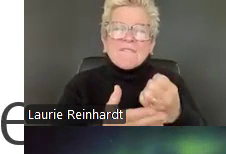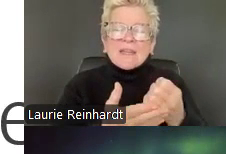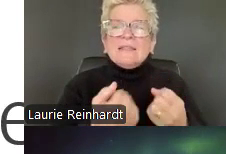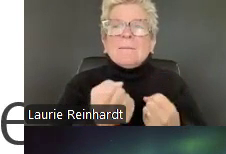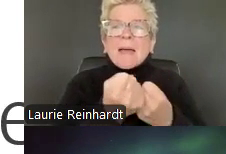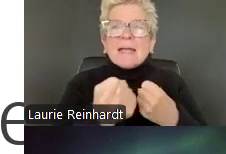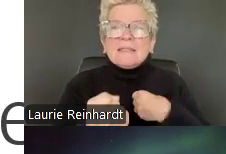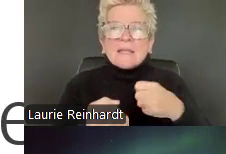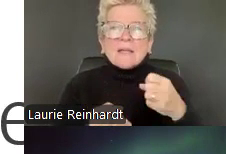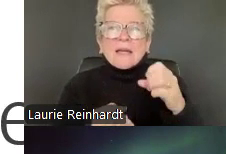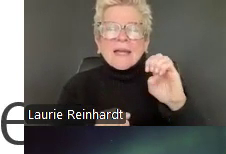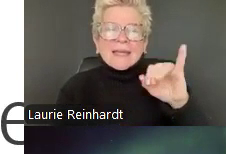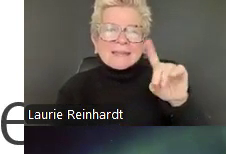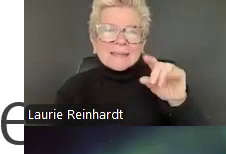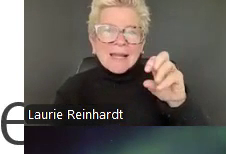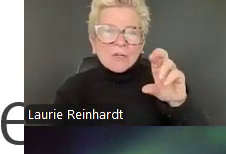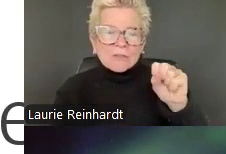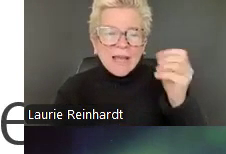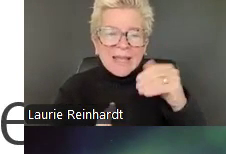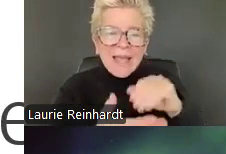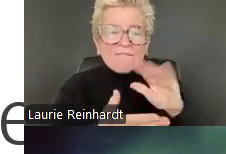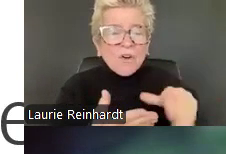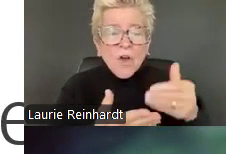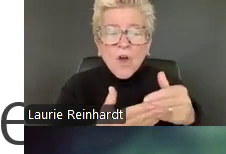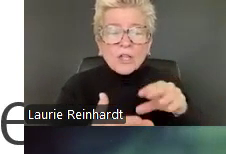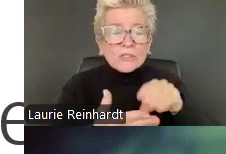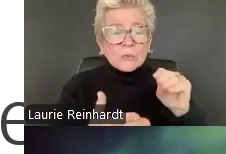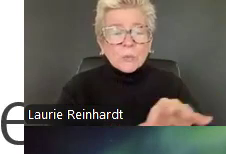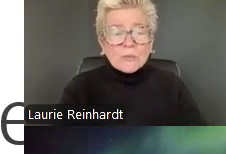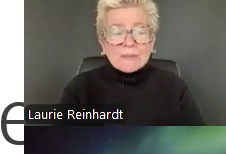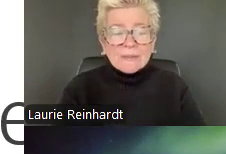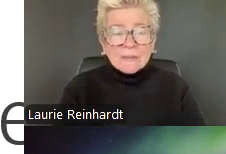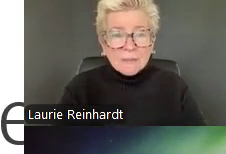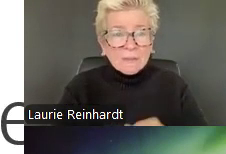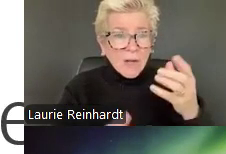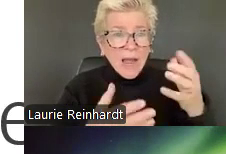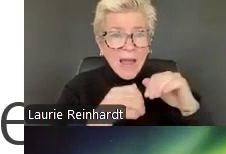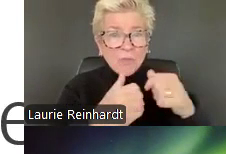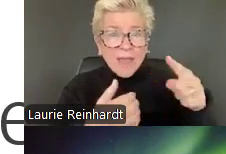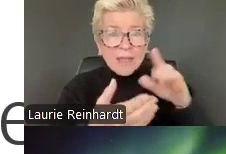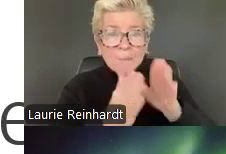again, this is for all students. And so you've seen I can highlight three right here: